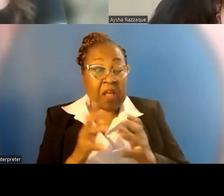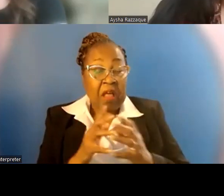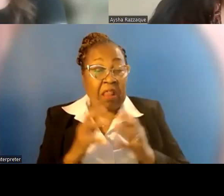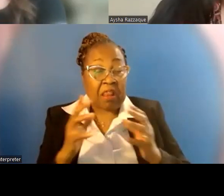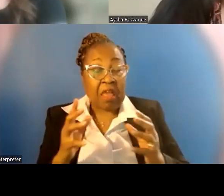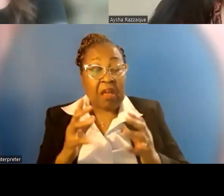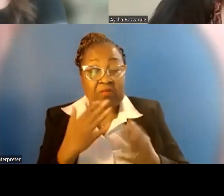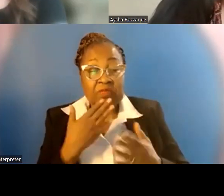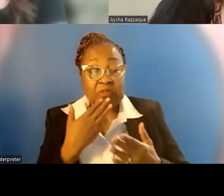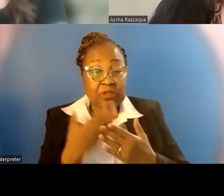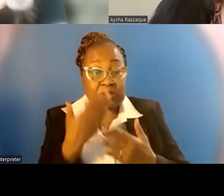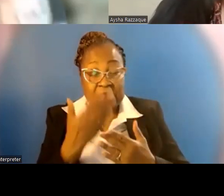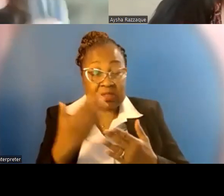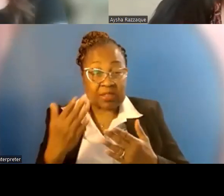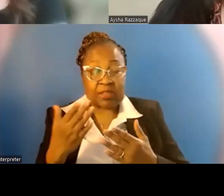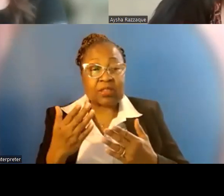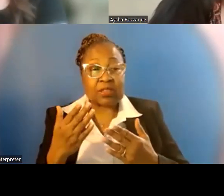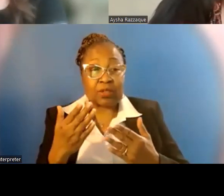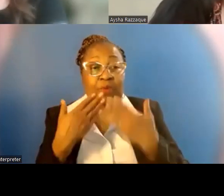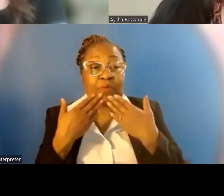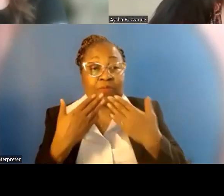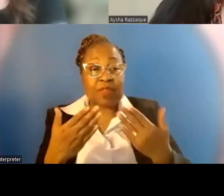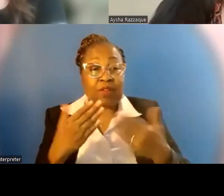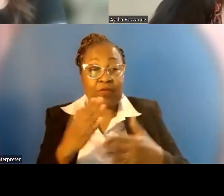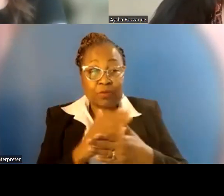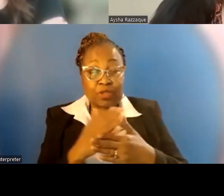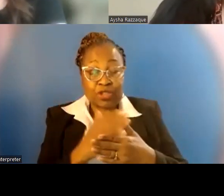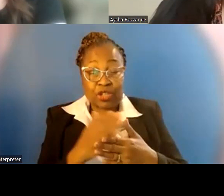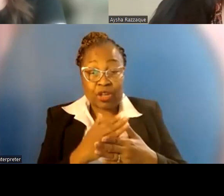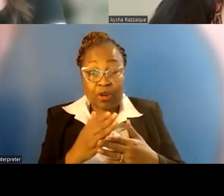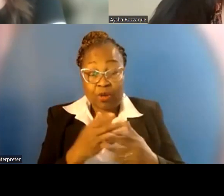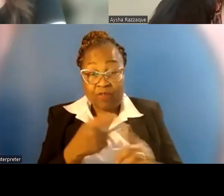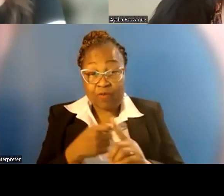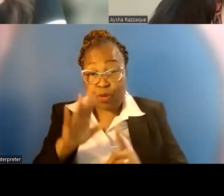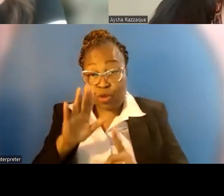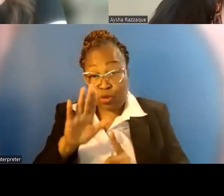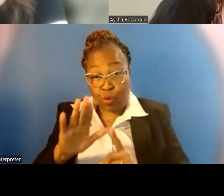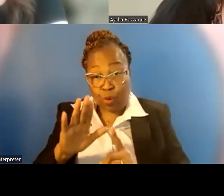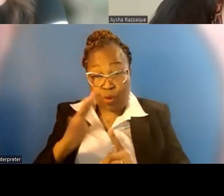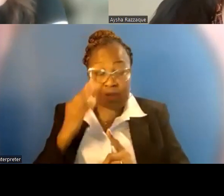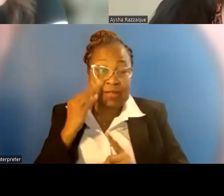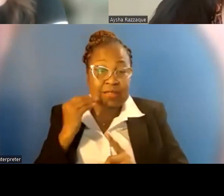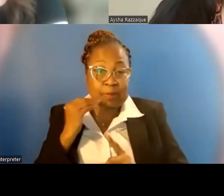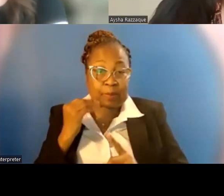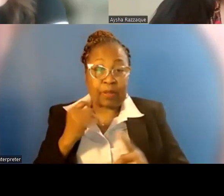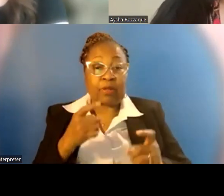So thank you for sharing, especially from your experience as a student running a student-run cultural center,